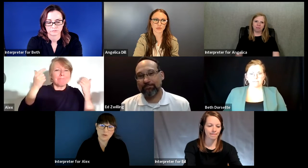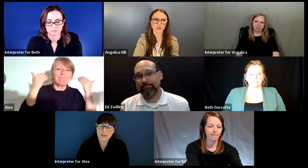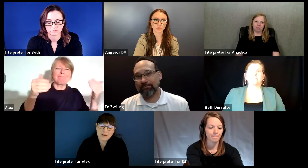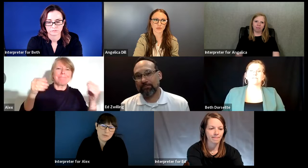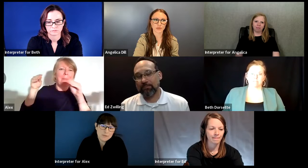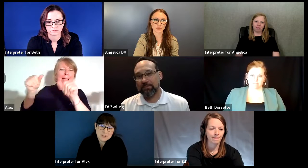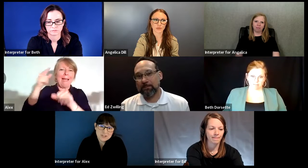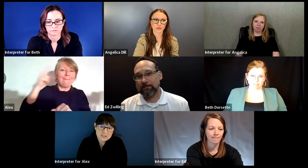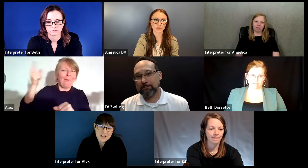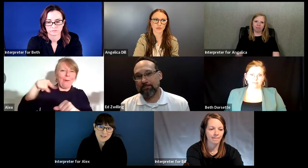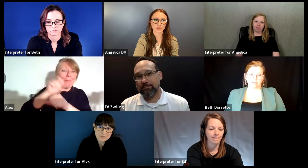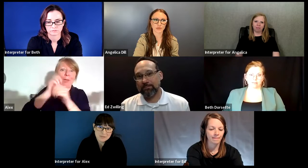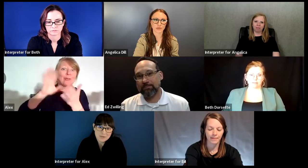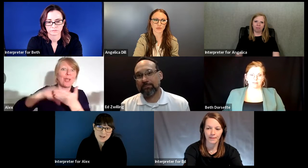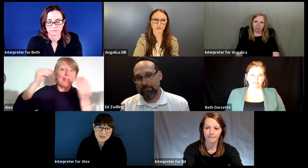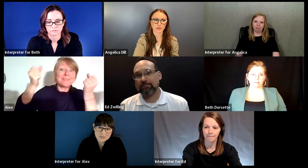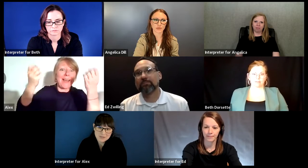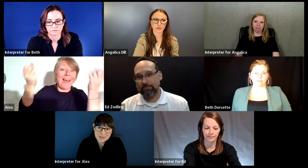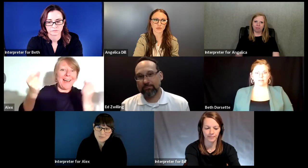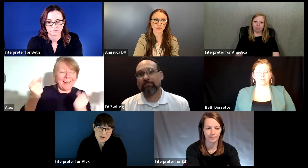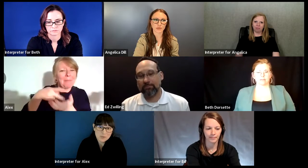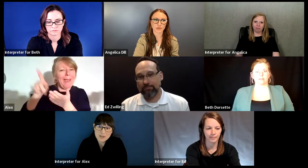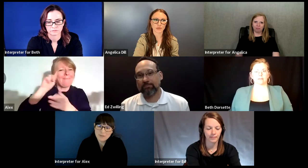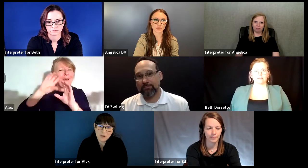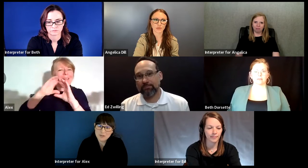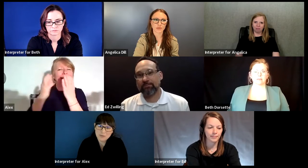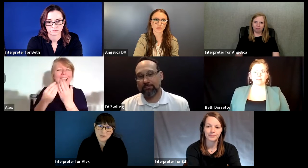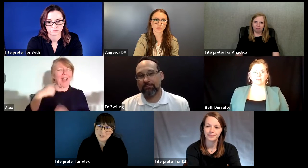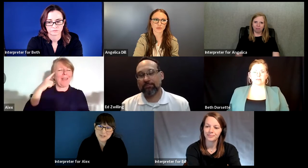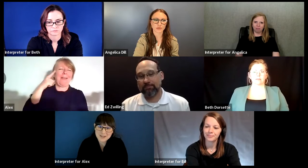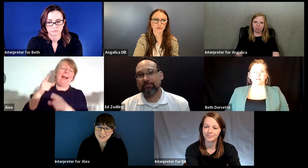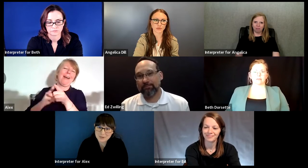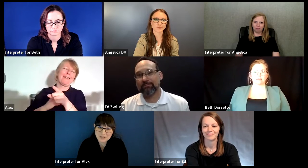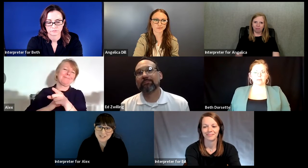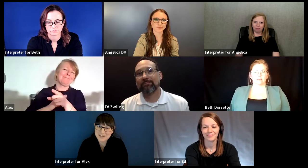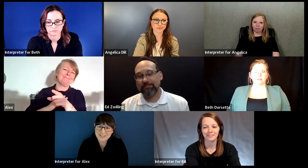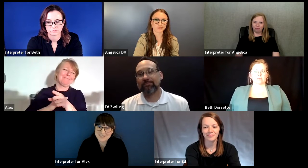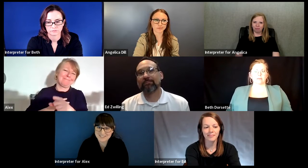for everyone to just sign. Right? So that why don't we pay for all of the employees to learn sign language. They can all take classes.